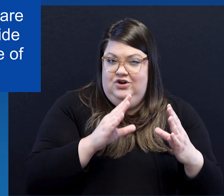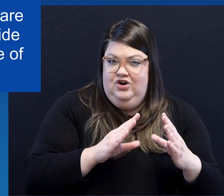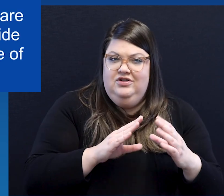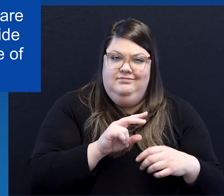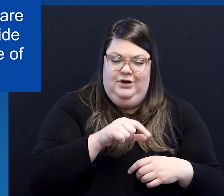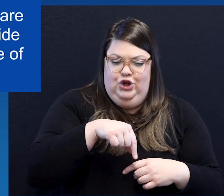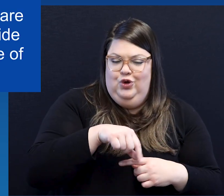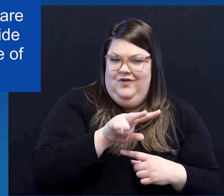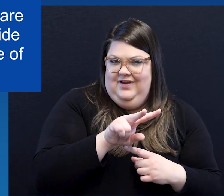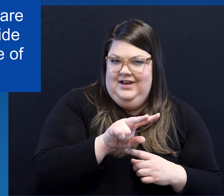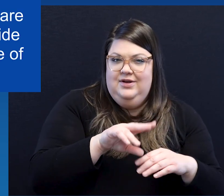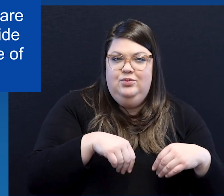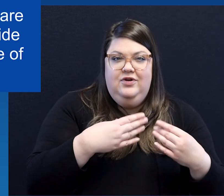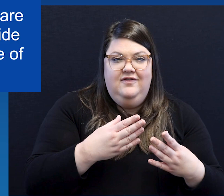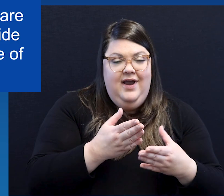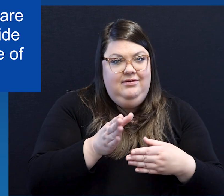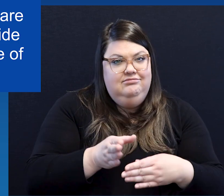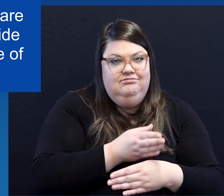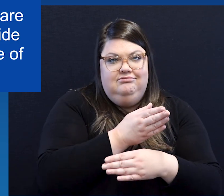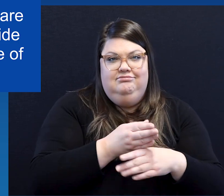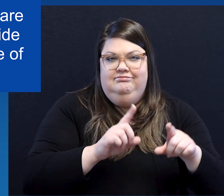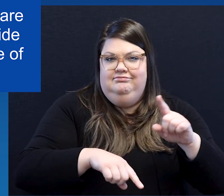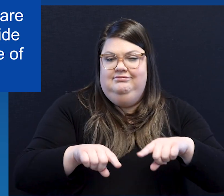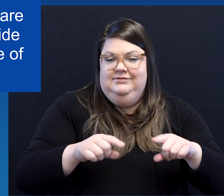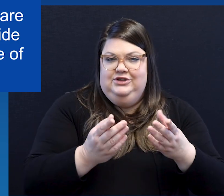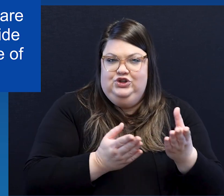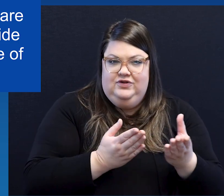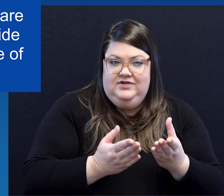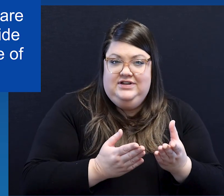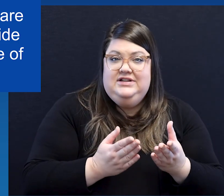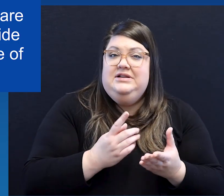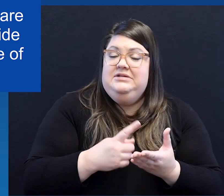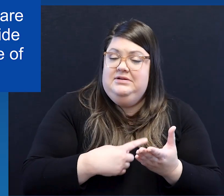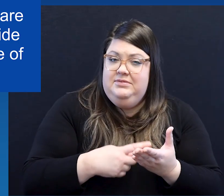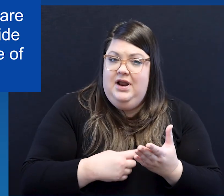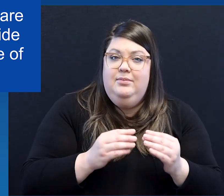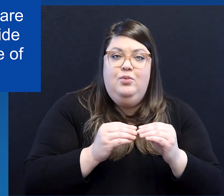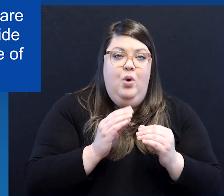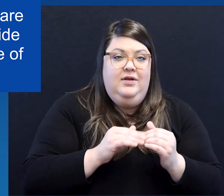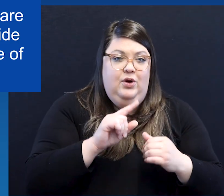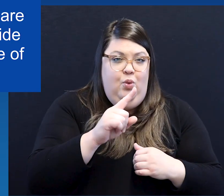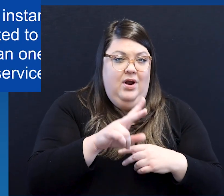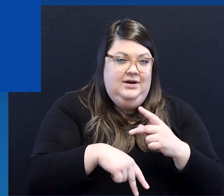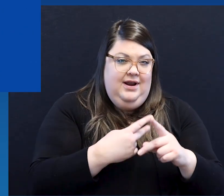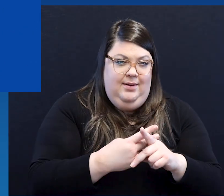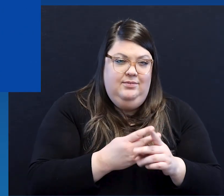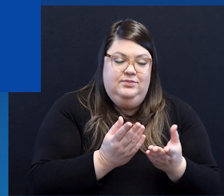Except for out state operated facilities, which we will cover in a minute, these qualified vendors or QVs